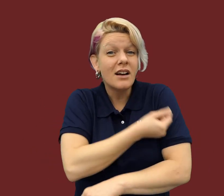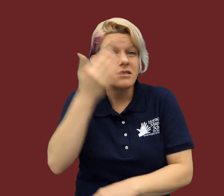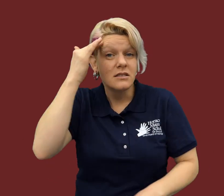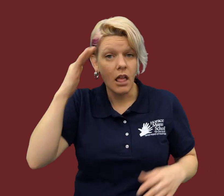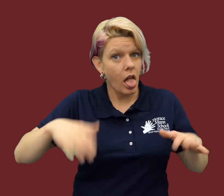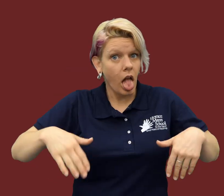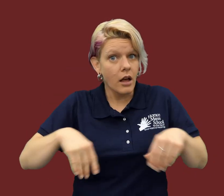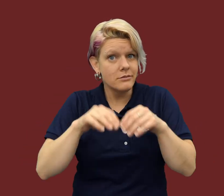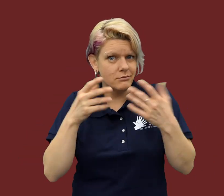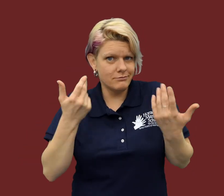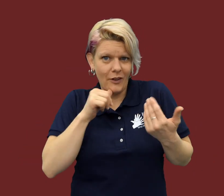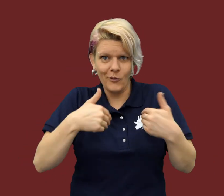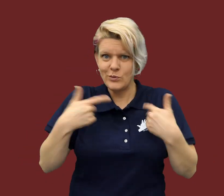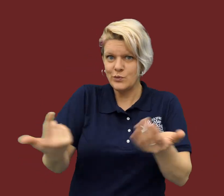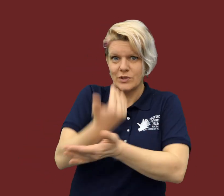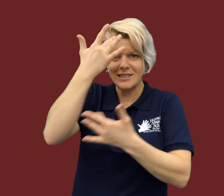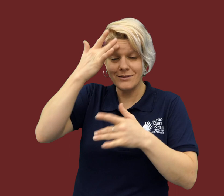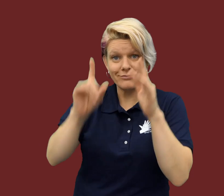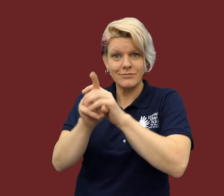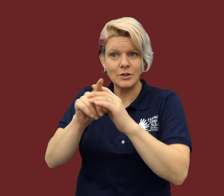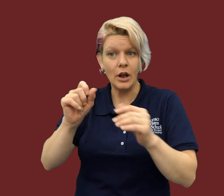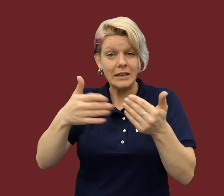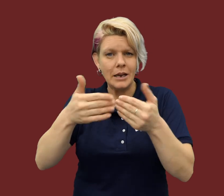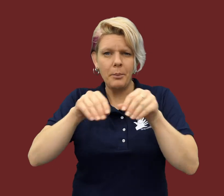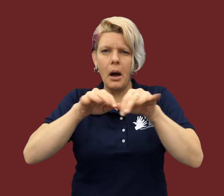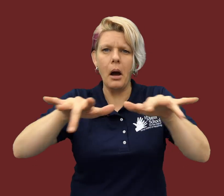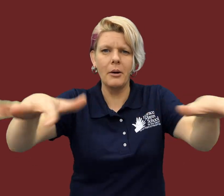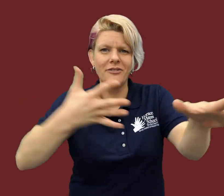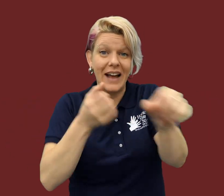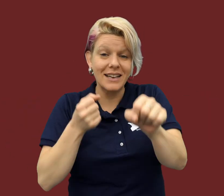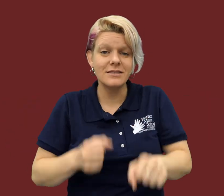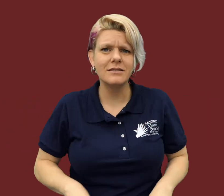shots. Without immunity, the virus is able to spread rapidly. The virus does not show